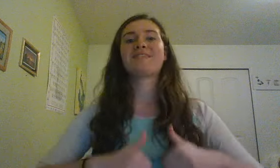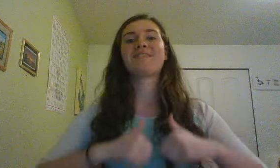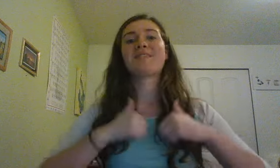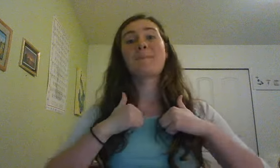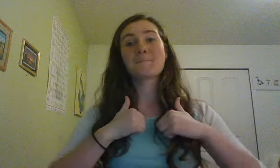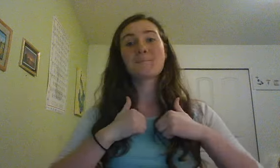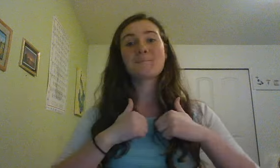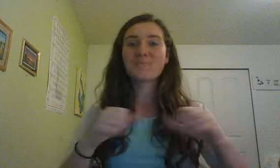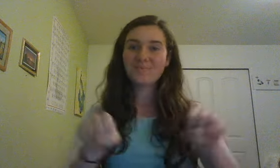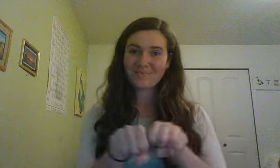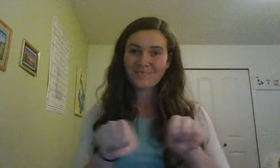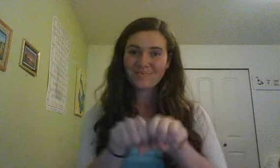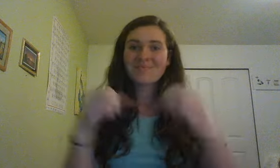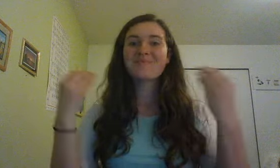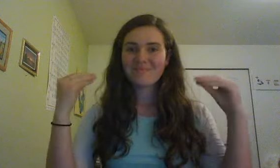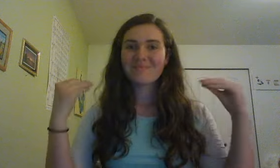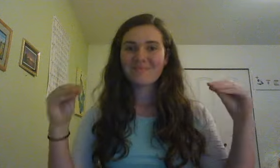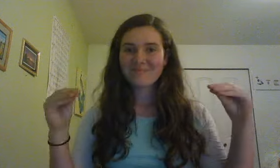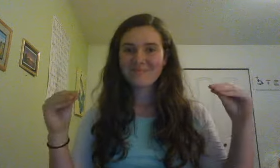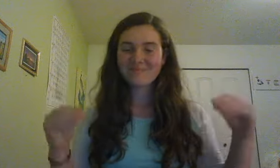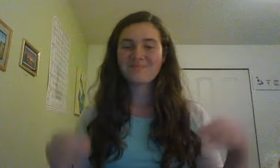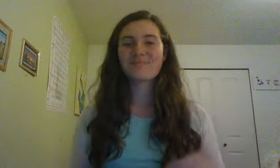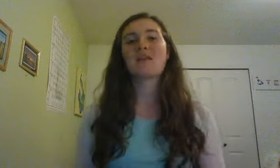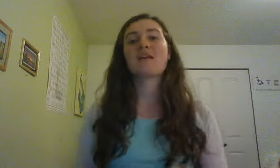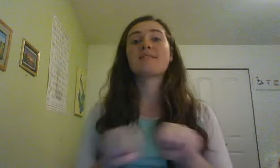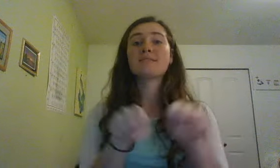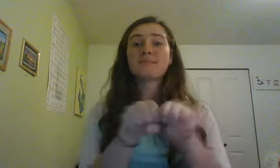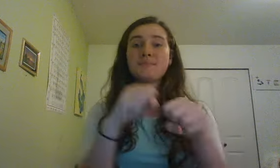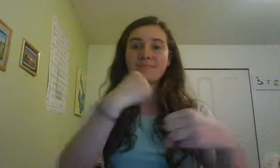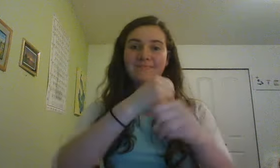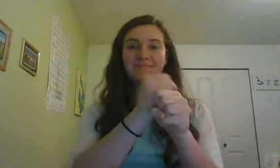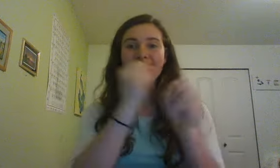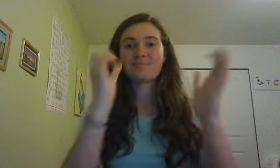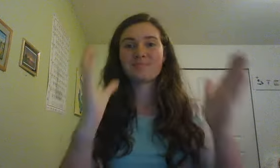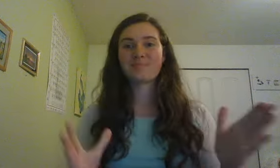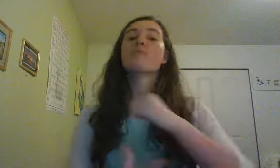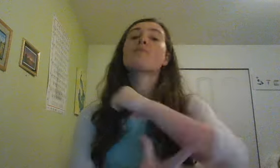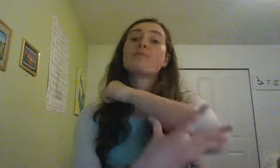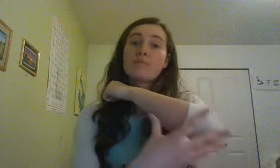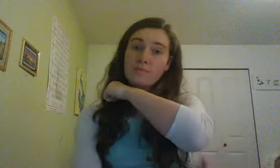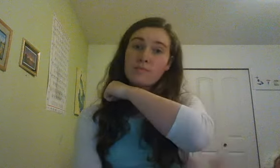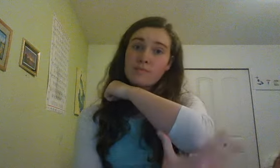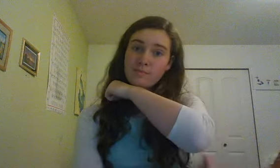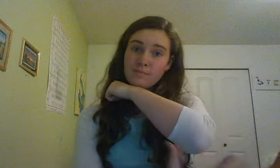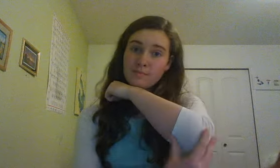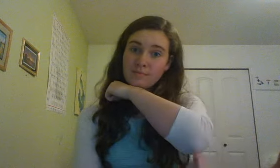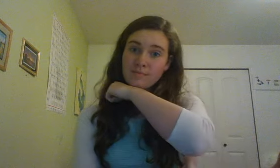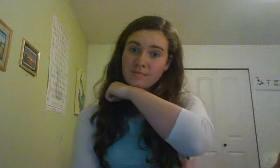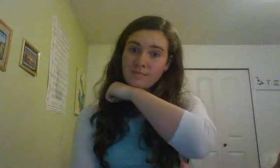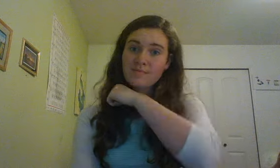who lived in their shoe shop. The shoemaker was very poor